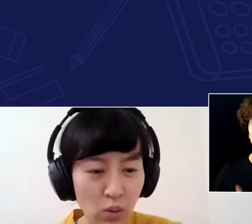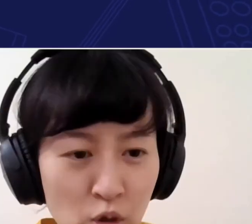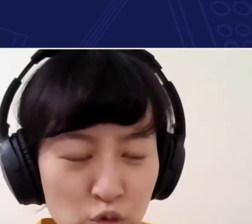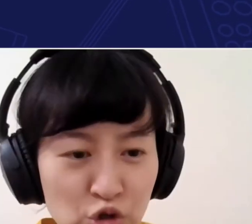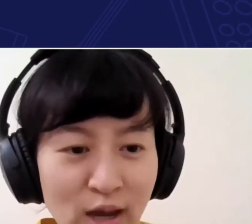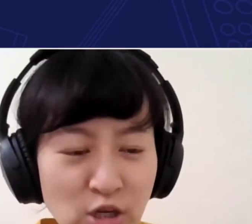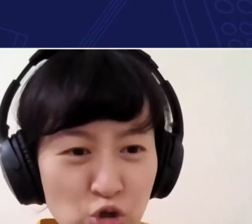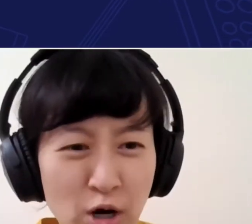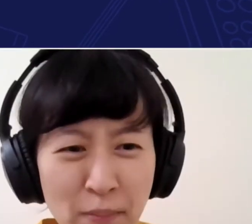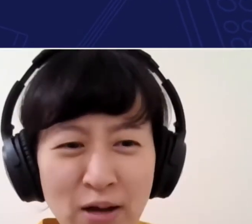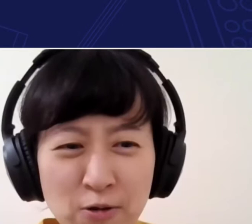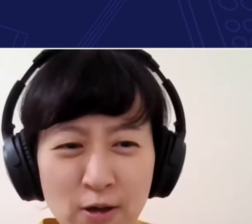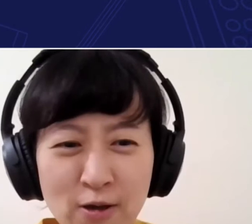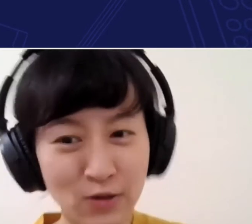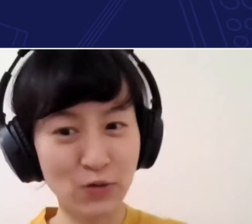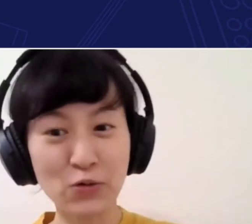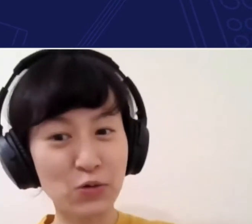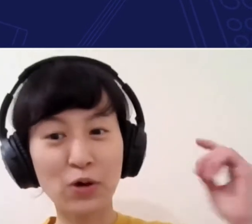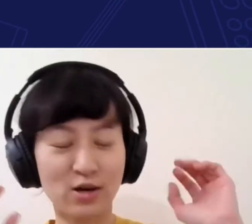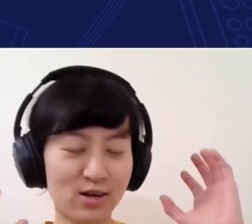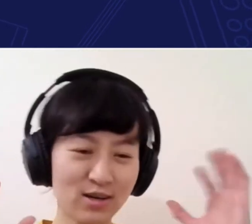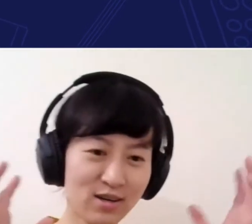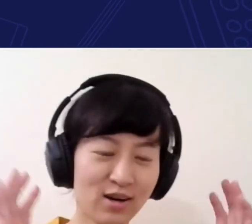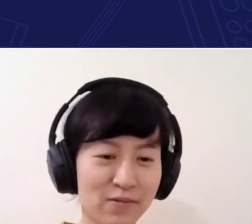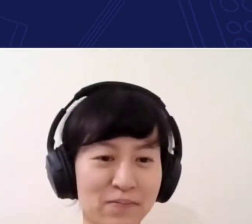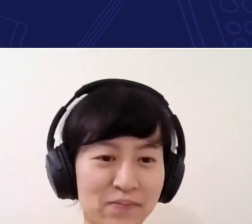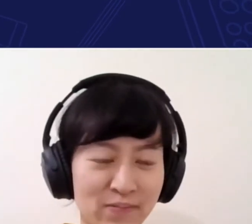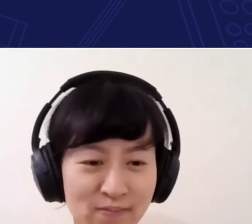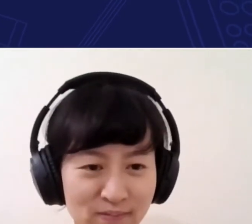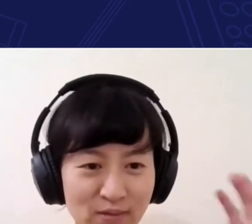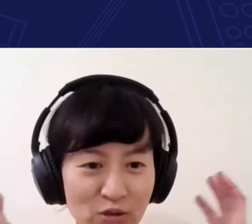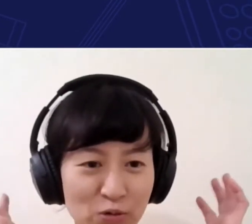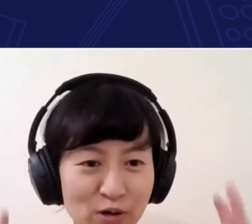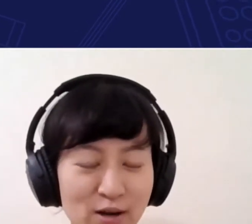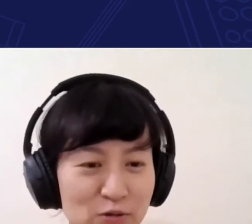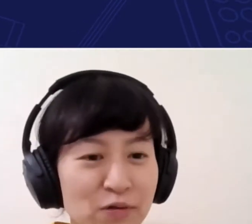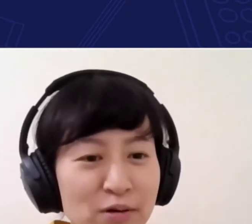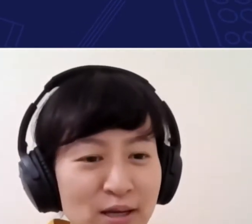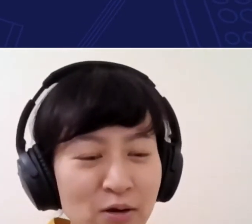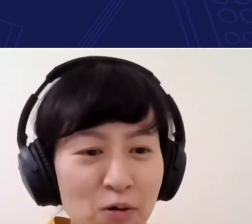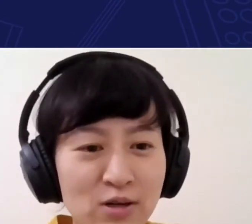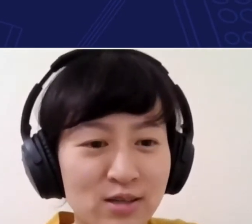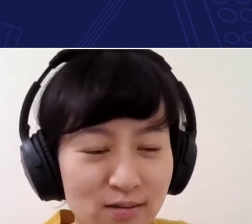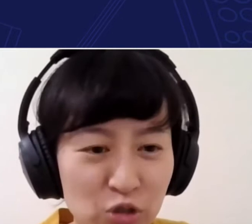[DR. CHIANG:] Would you like to talk about your... your Hard of Hearing, or?